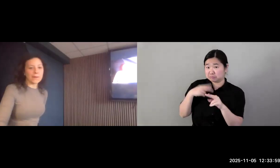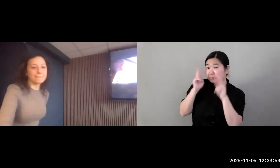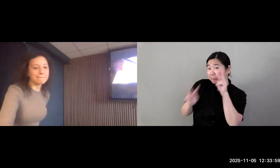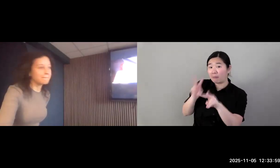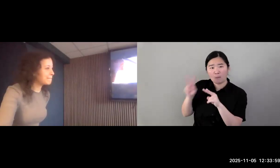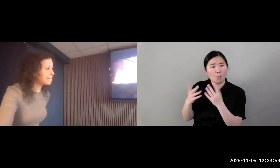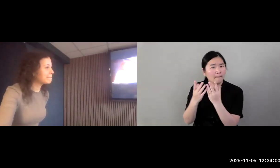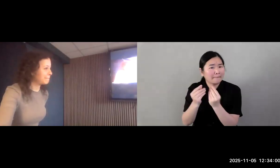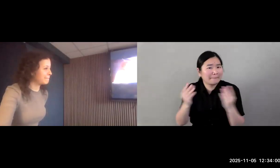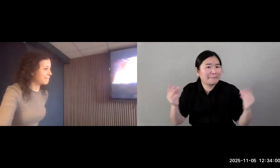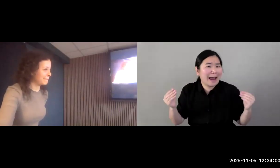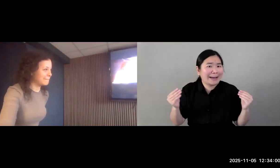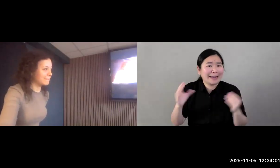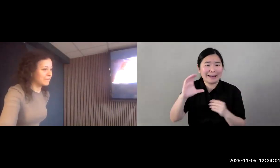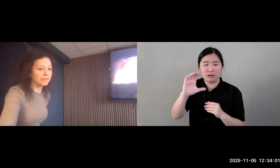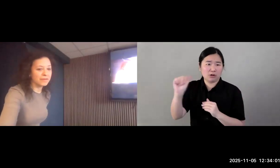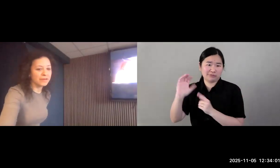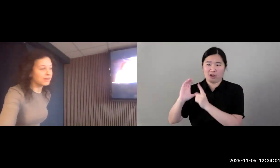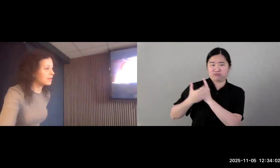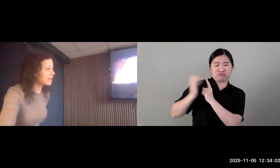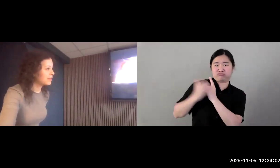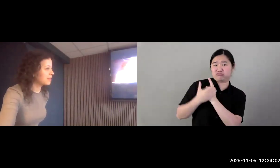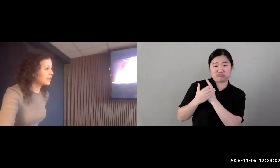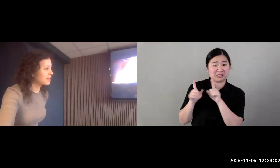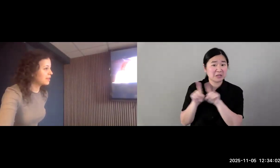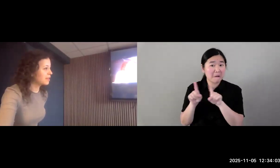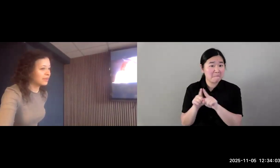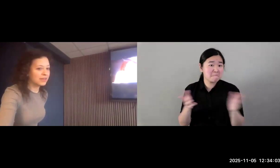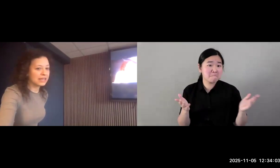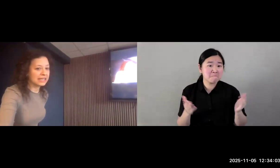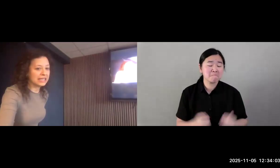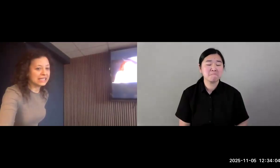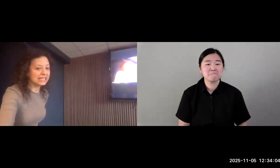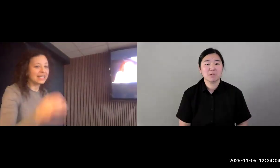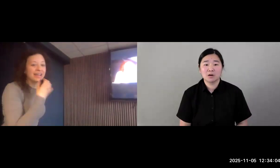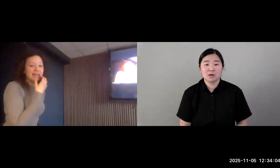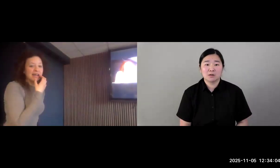Thank you.